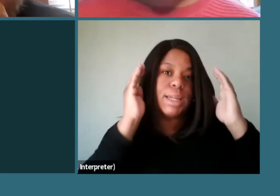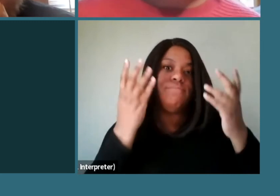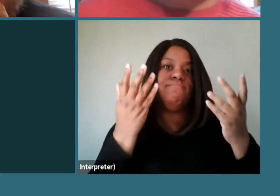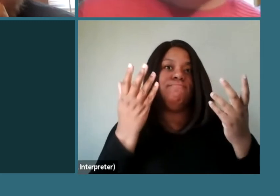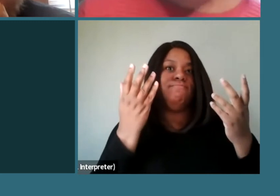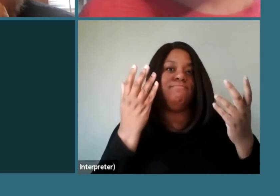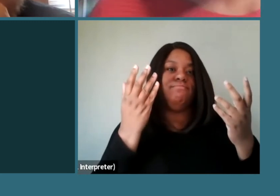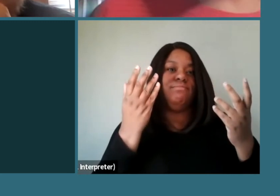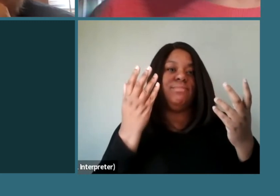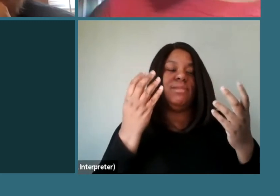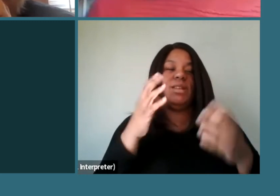This is Bojana speaking.